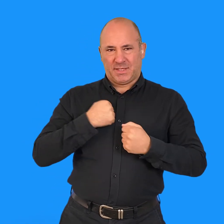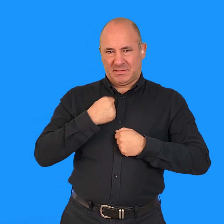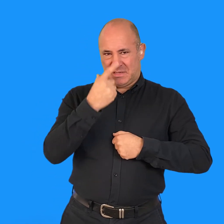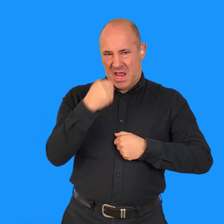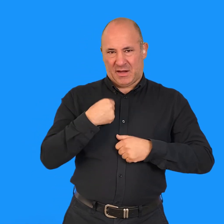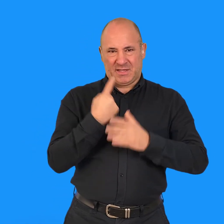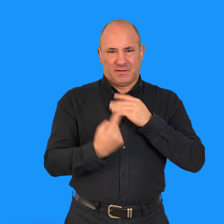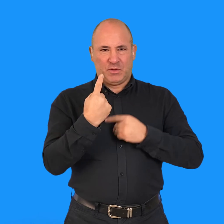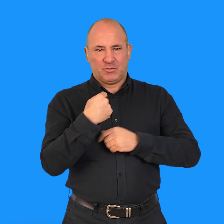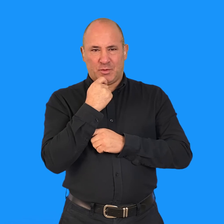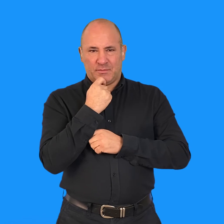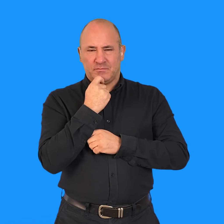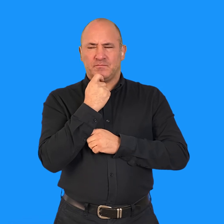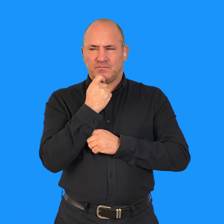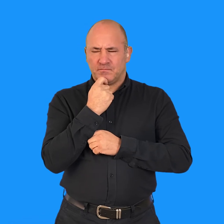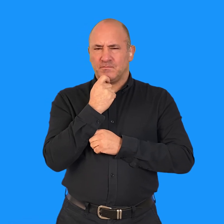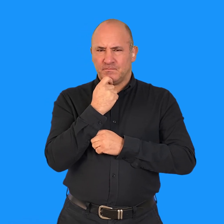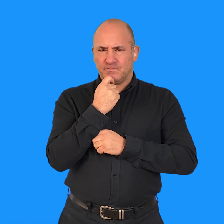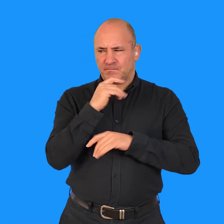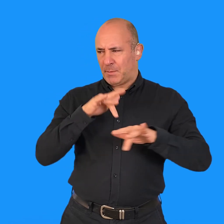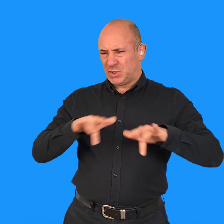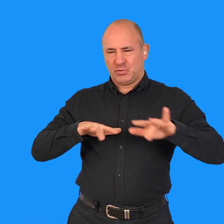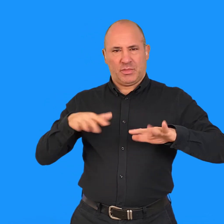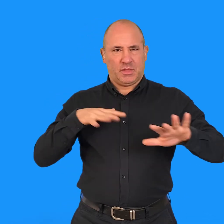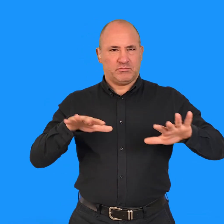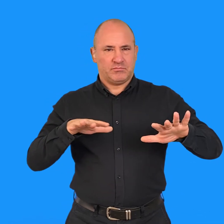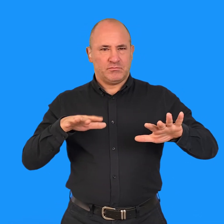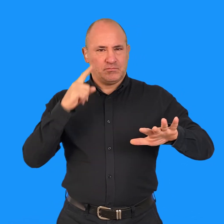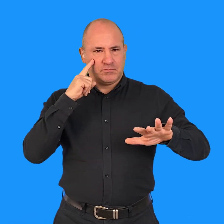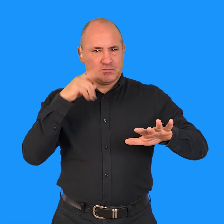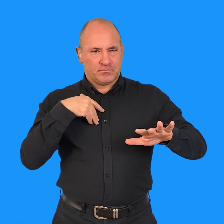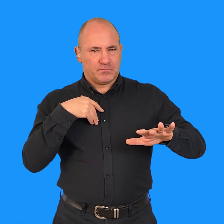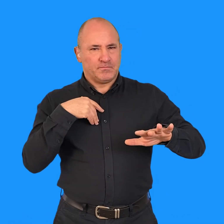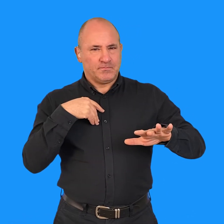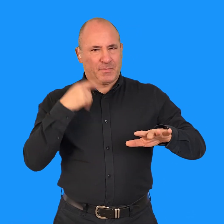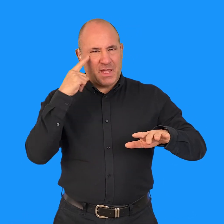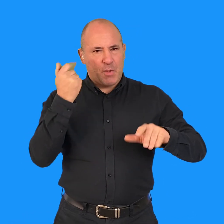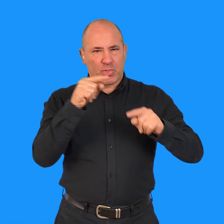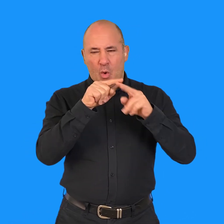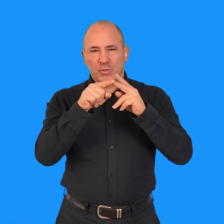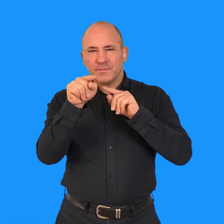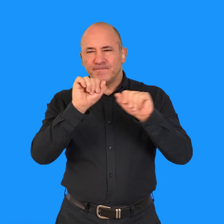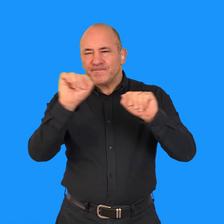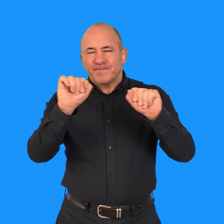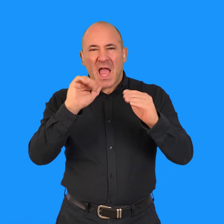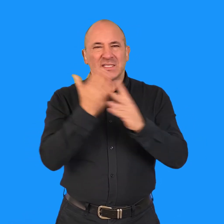And then if there are any positional requirements within my capacity as an individual,